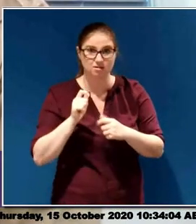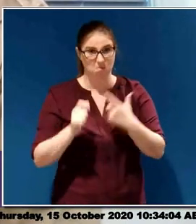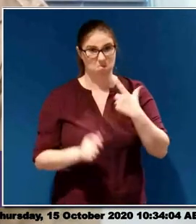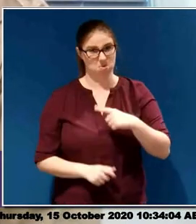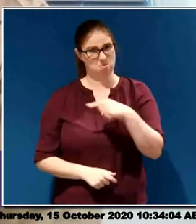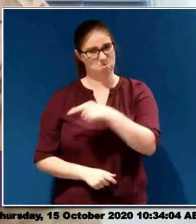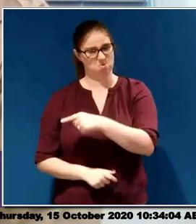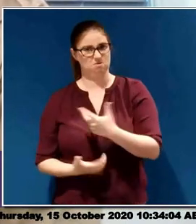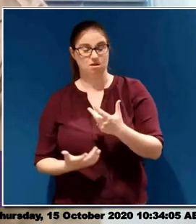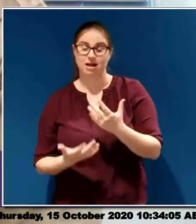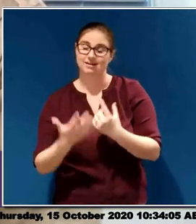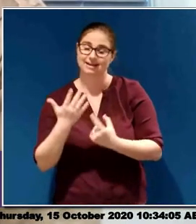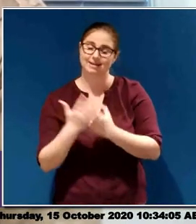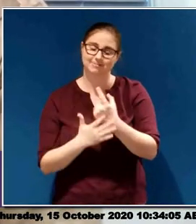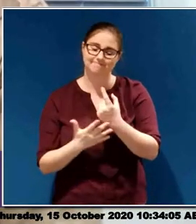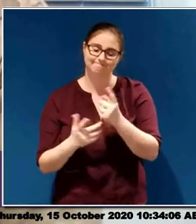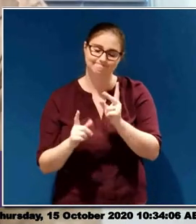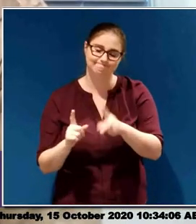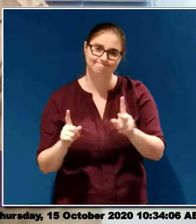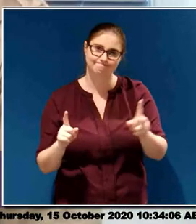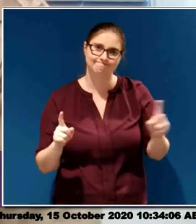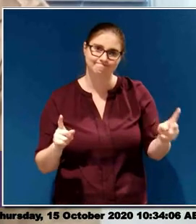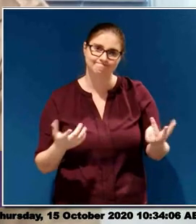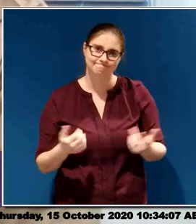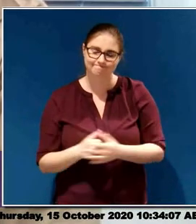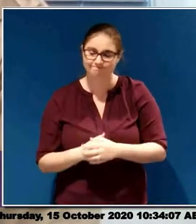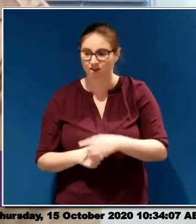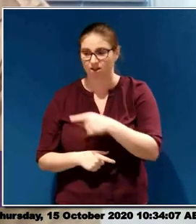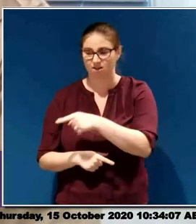They put him in the naughty corner as a kid.